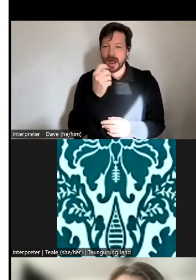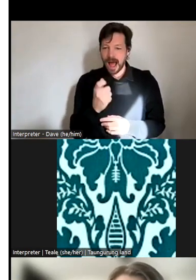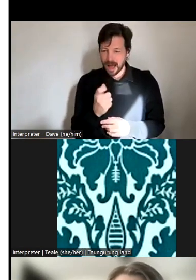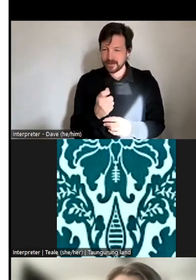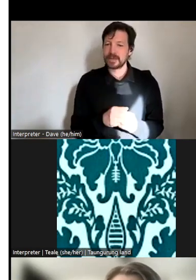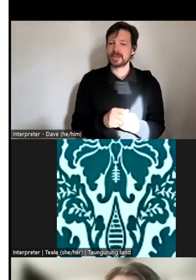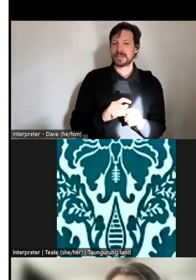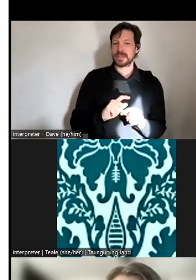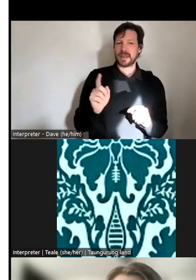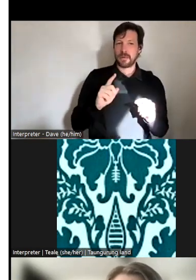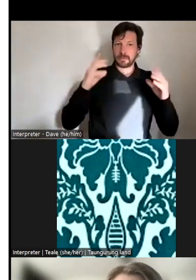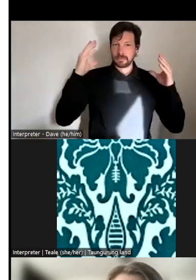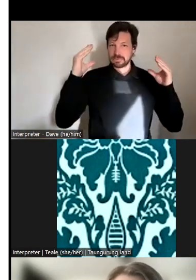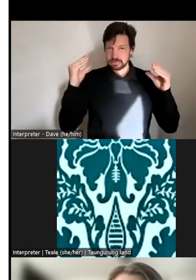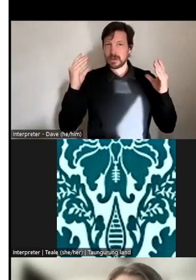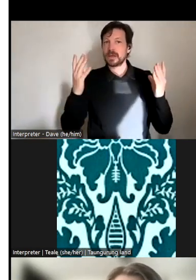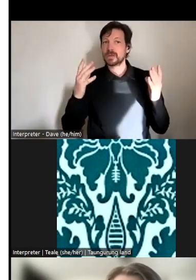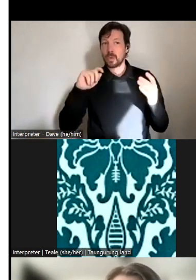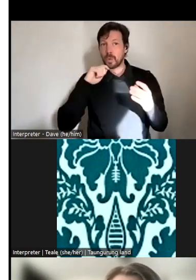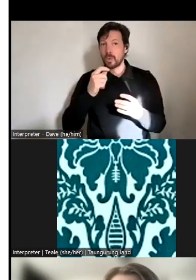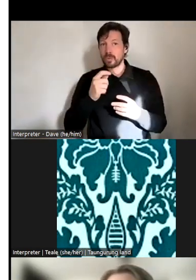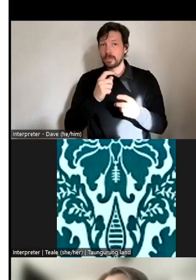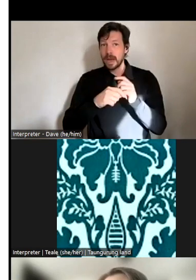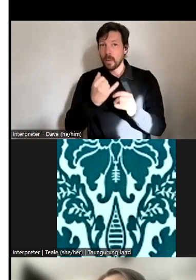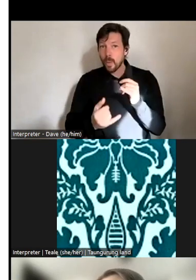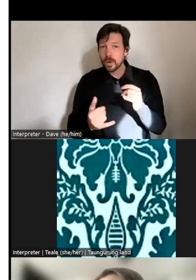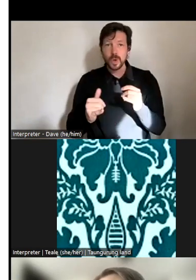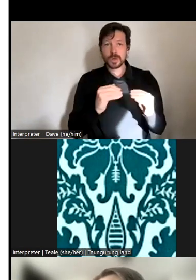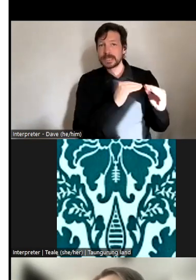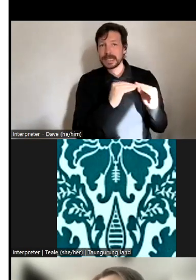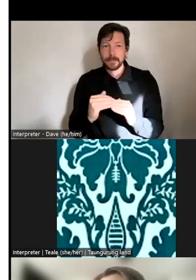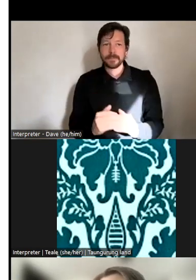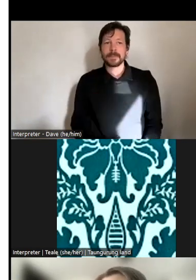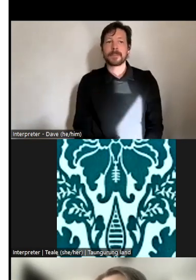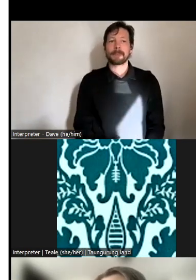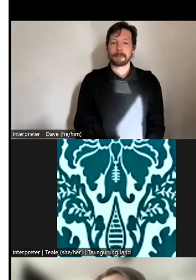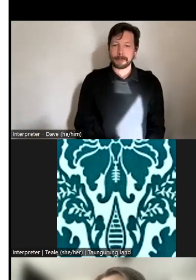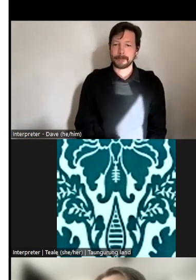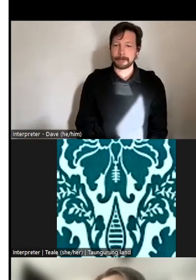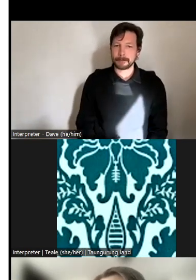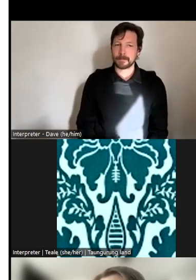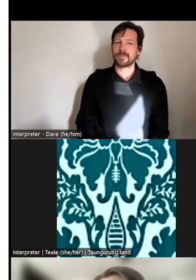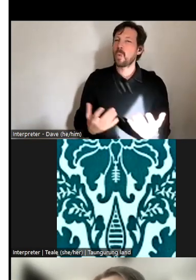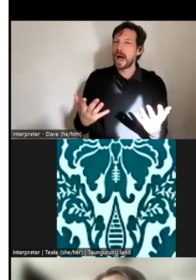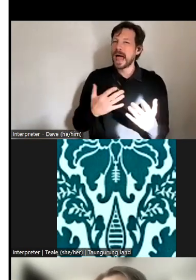is it gonna get worse or stay at this level? Yeah. Oh, so this study, I guess our study isn't... So the question is,